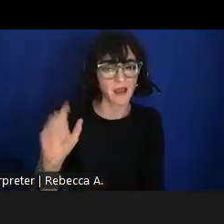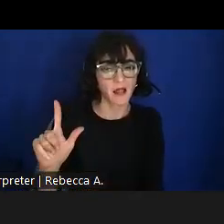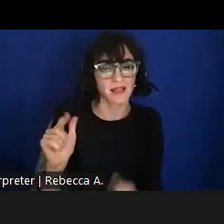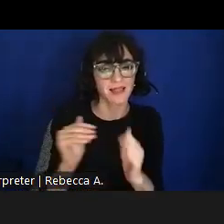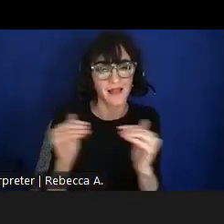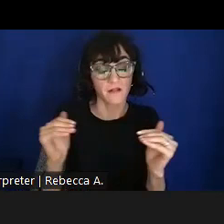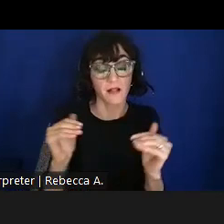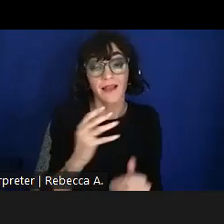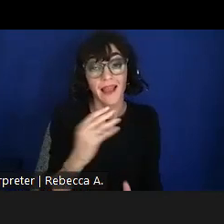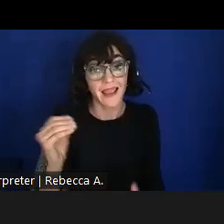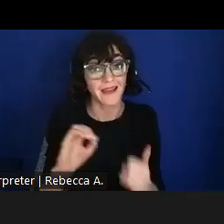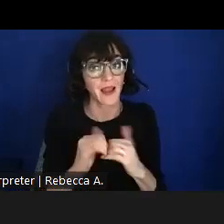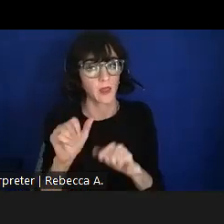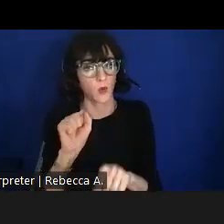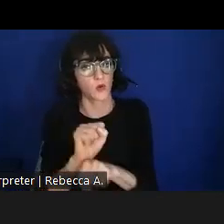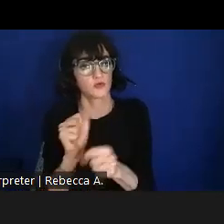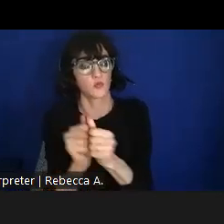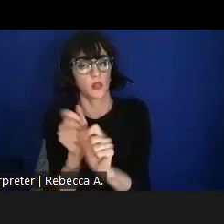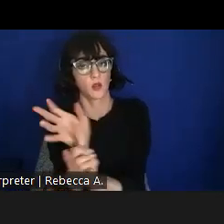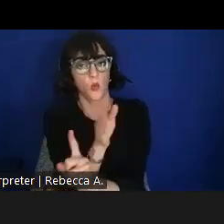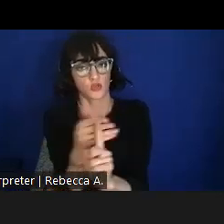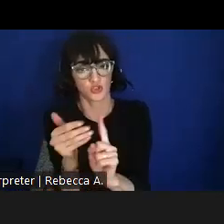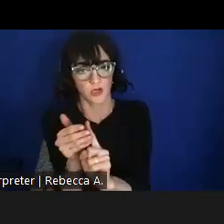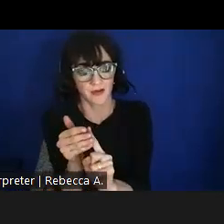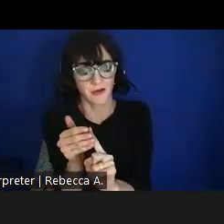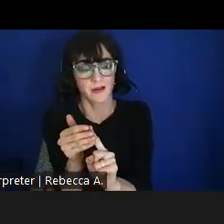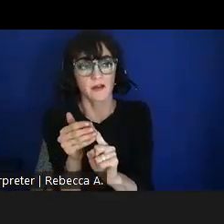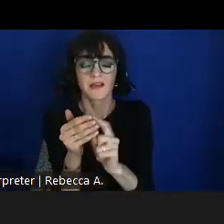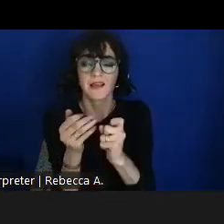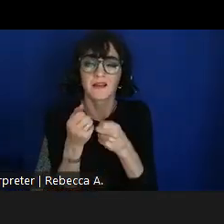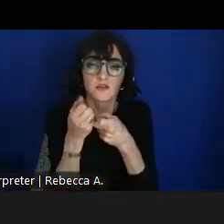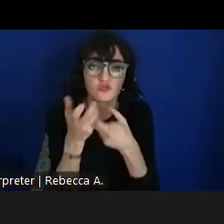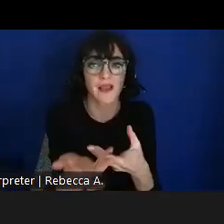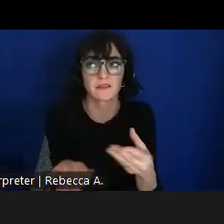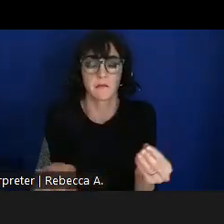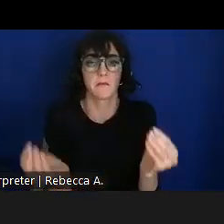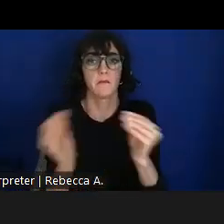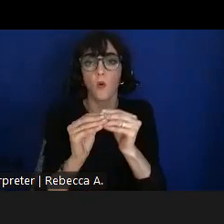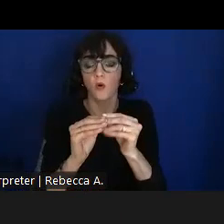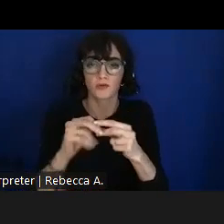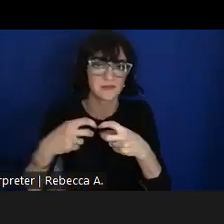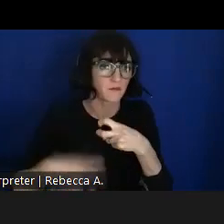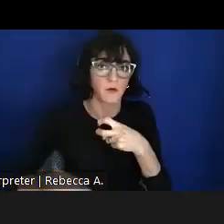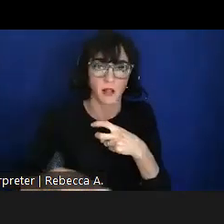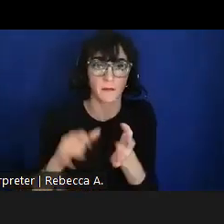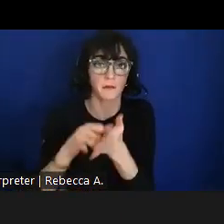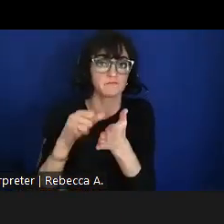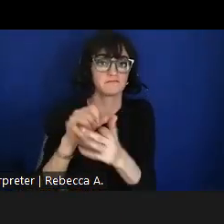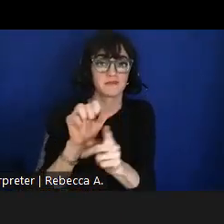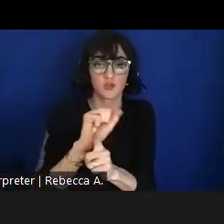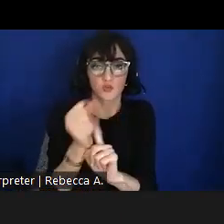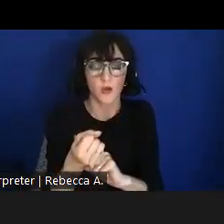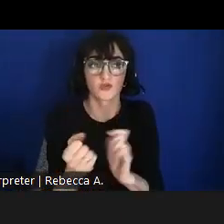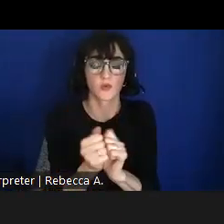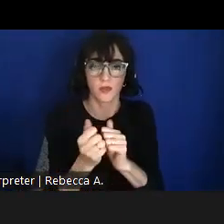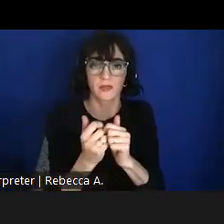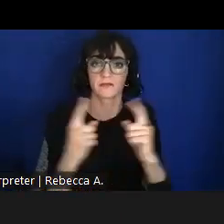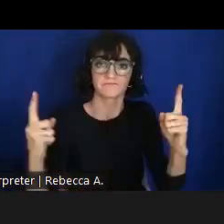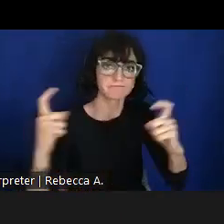create even um more difficult situations that are full of all kinds of barriers in addition